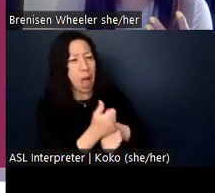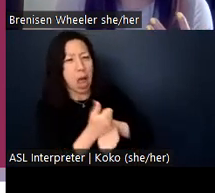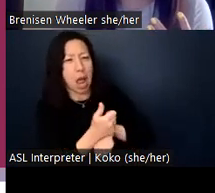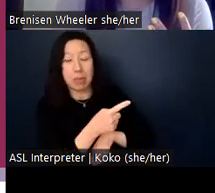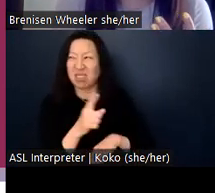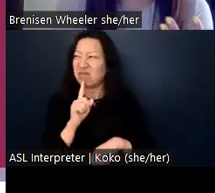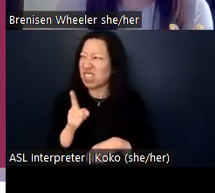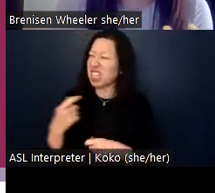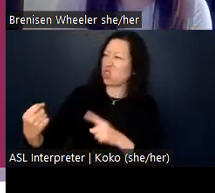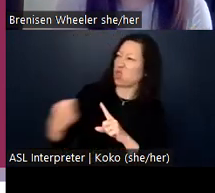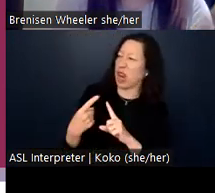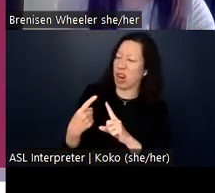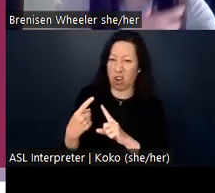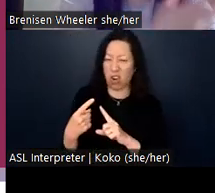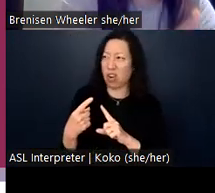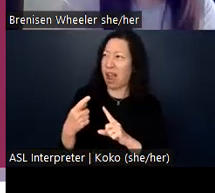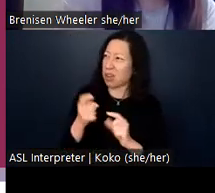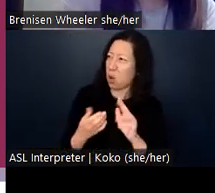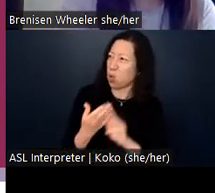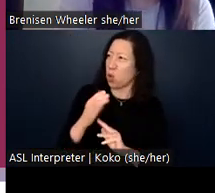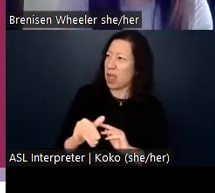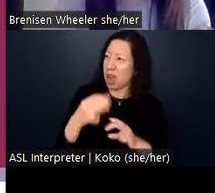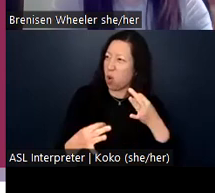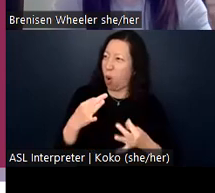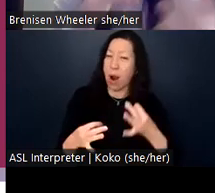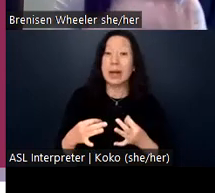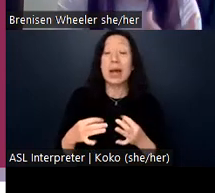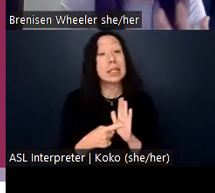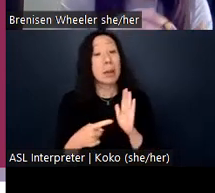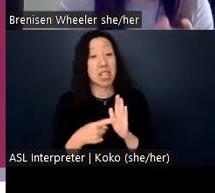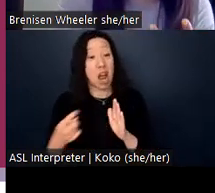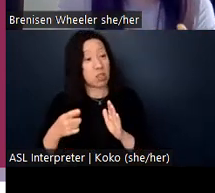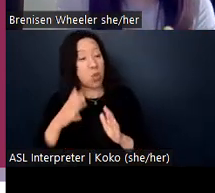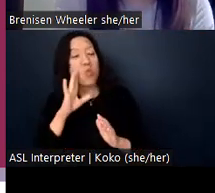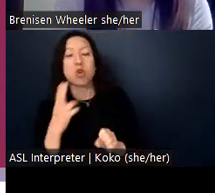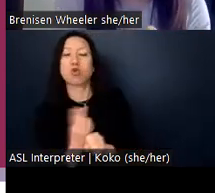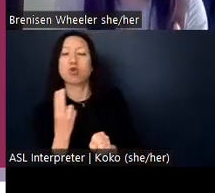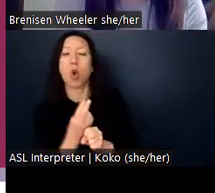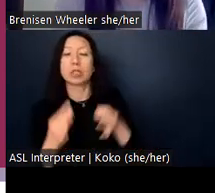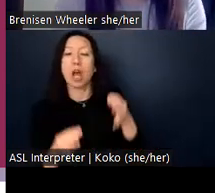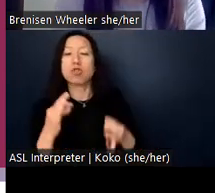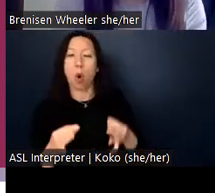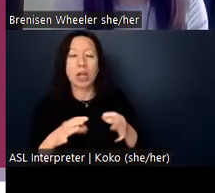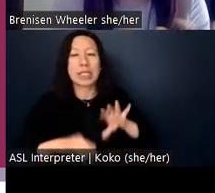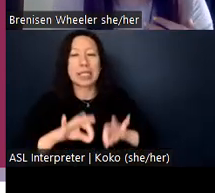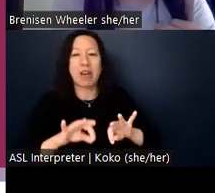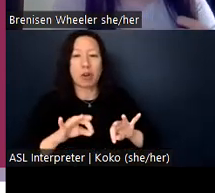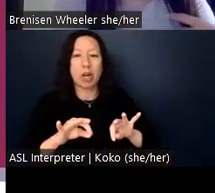12:53:22 And so sometimes they use the courts discovery process to bring up humiliating our personal information in front of a public audience.